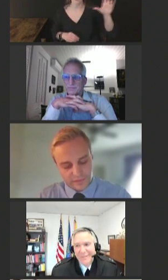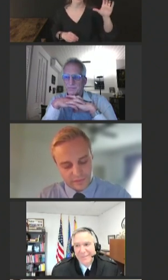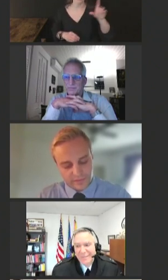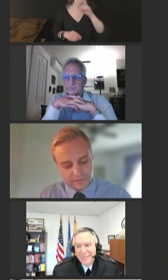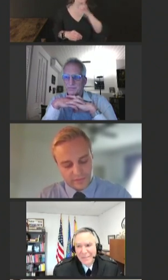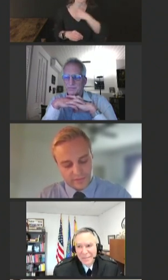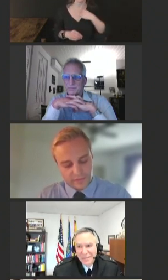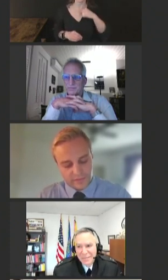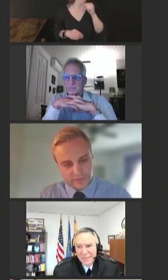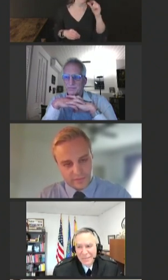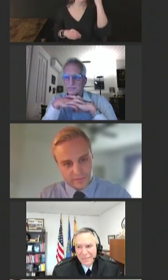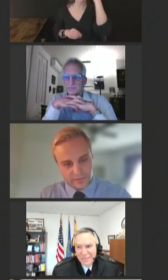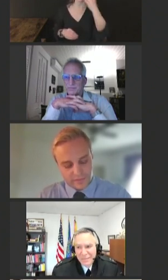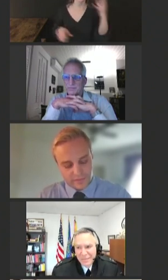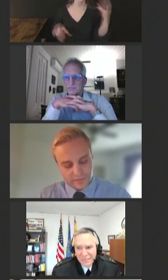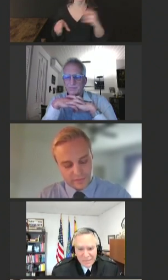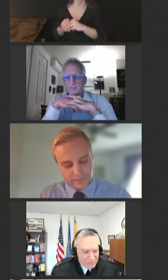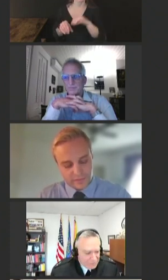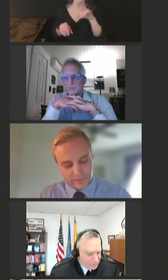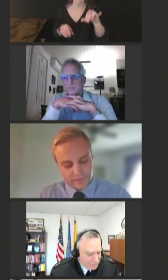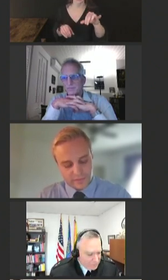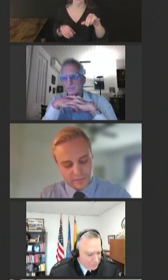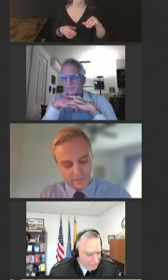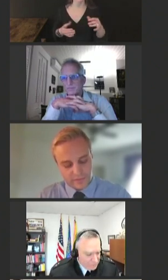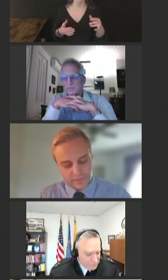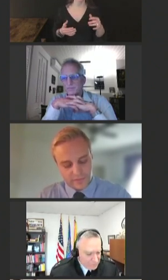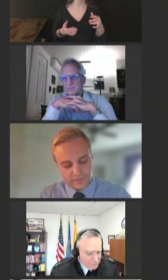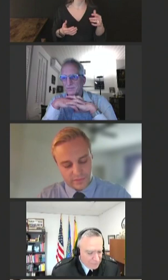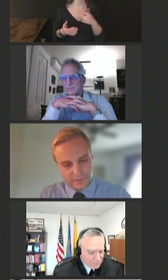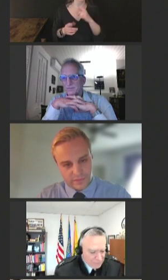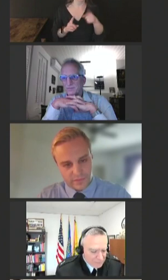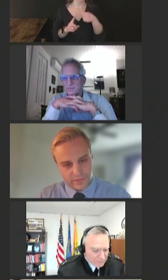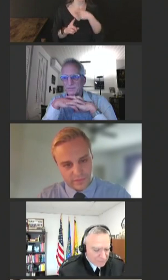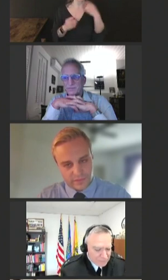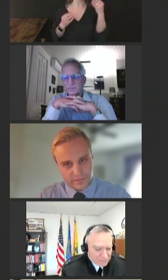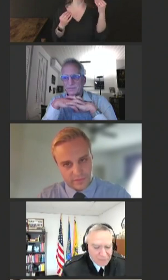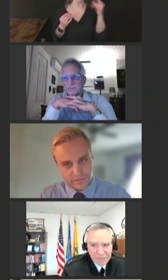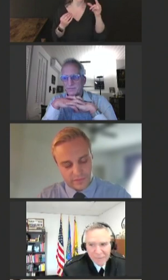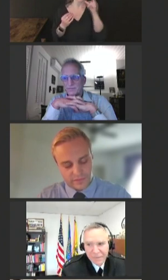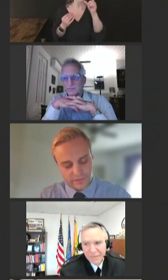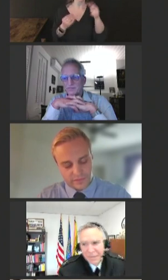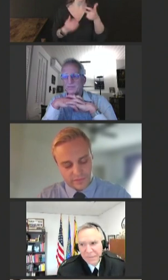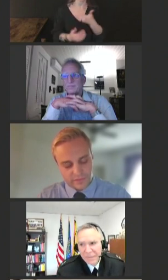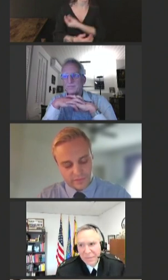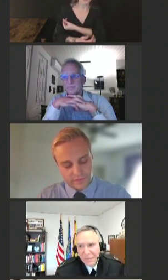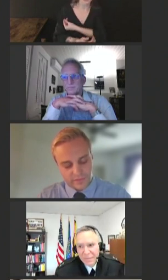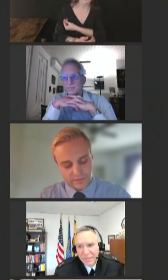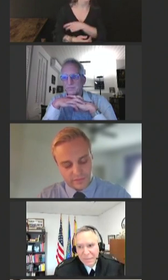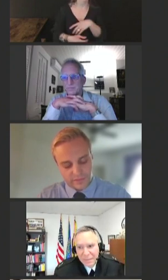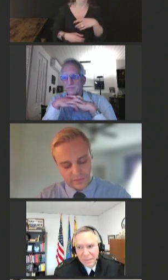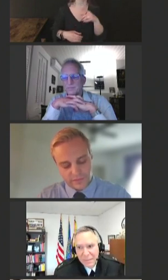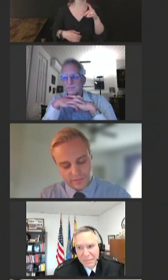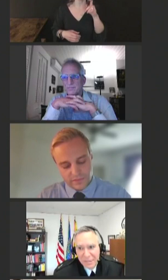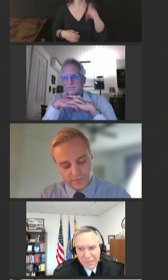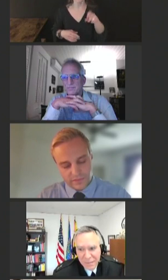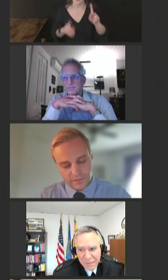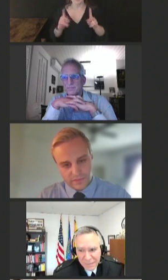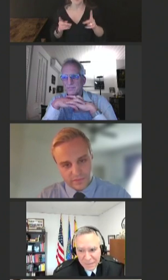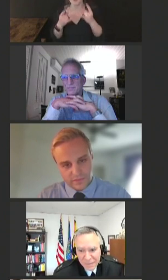who should be vaccinated and how frequently they should be vaccinated and whether people should be wearing masks and what they should be doing around gathering in indoor air,